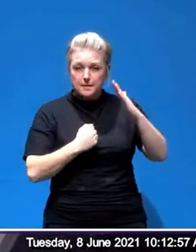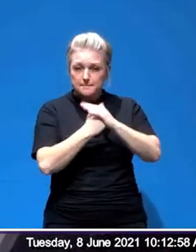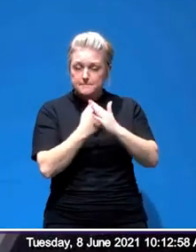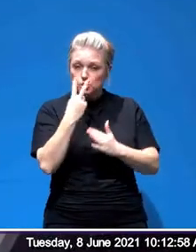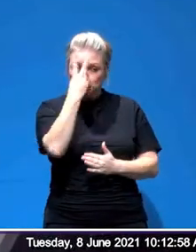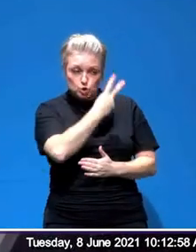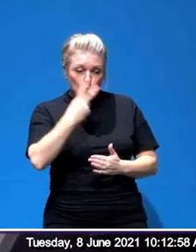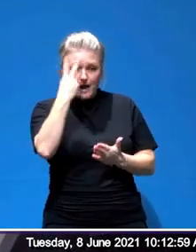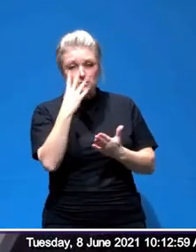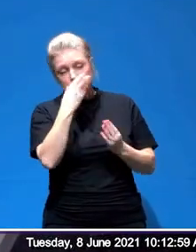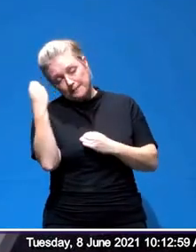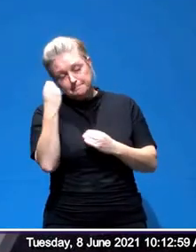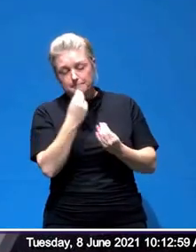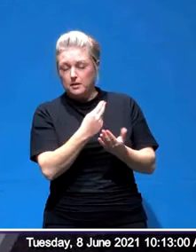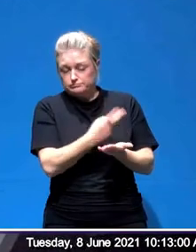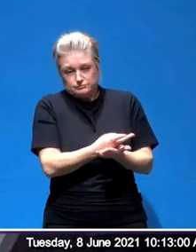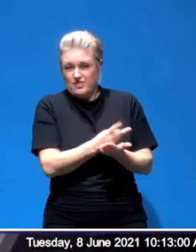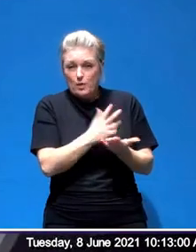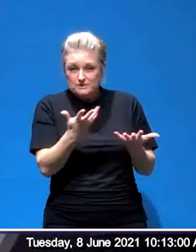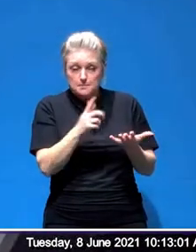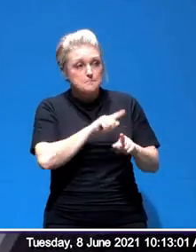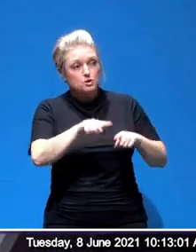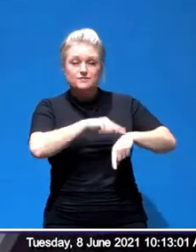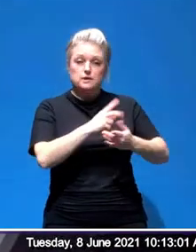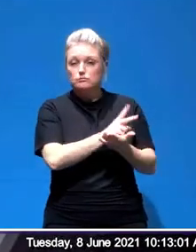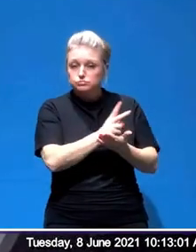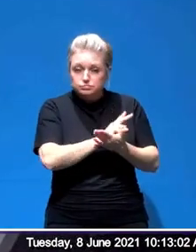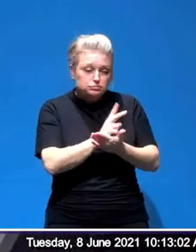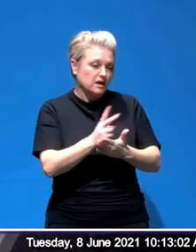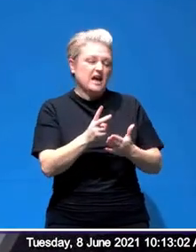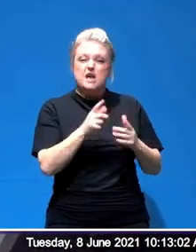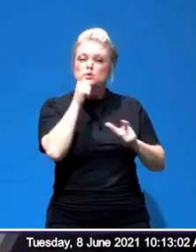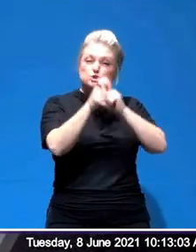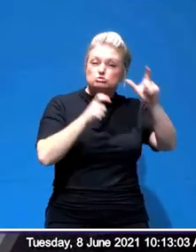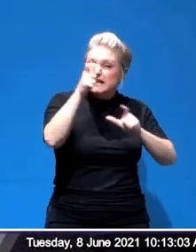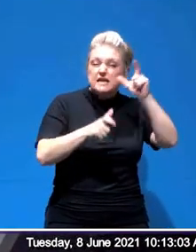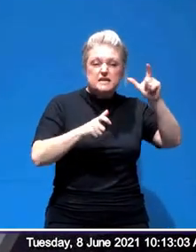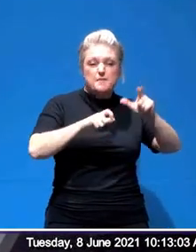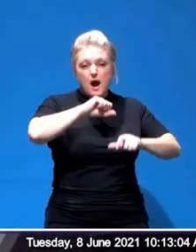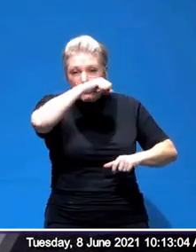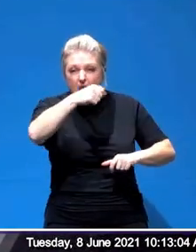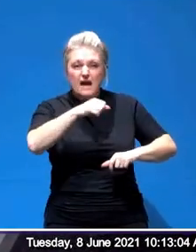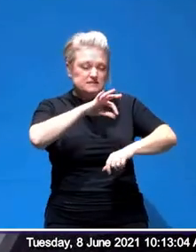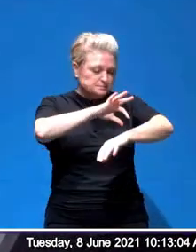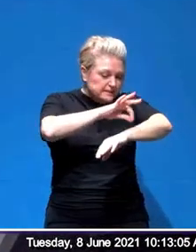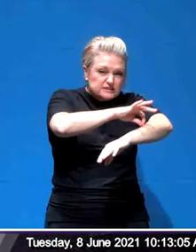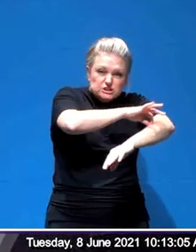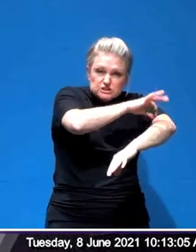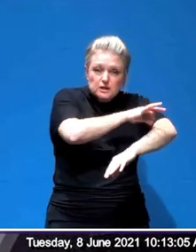He regularly had tantrums and at times he screamed, bit, pinched and pulled hair. He also bit himself quite badly too.